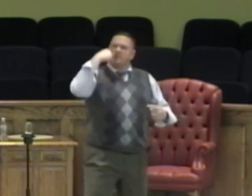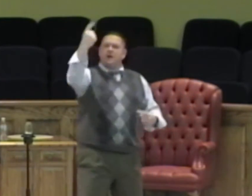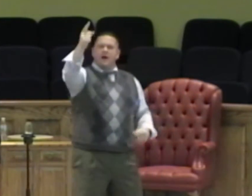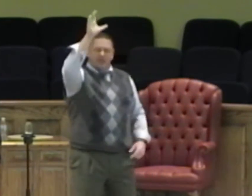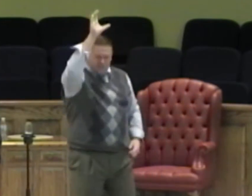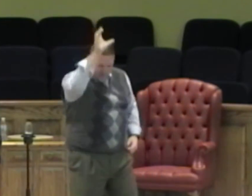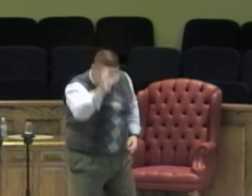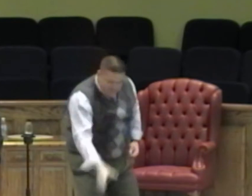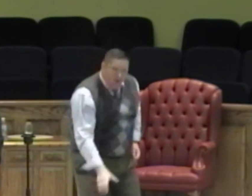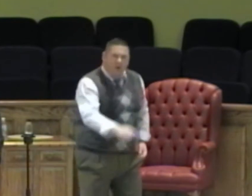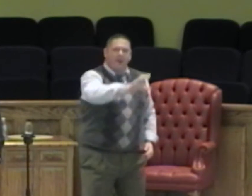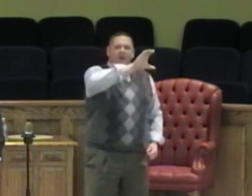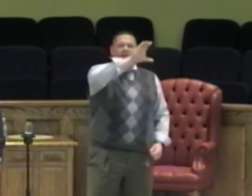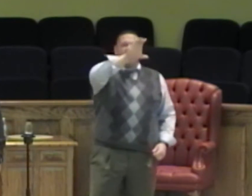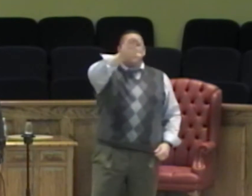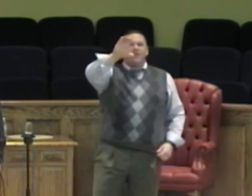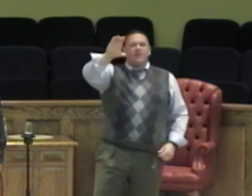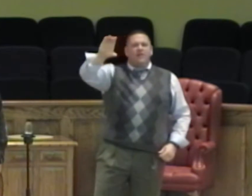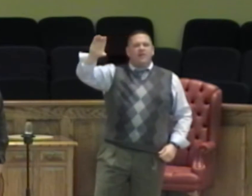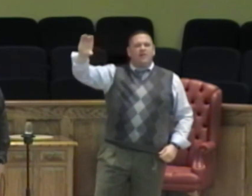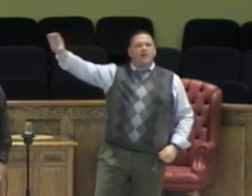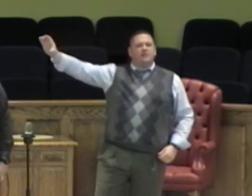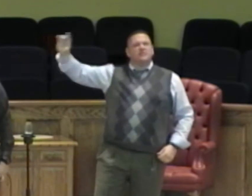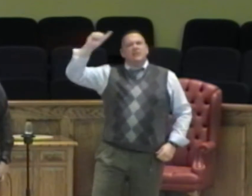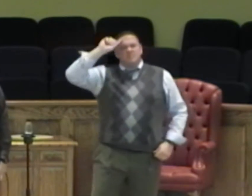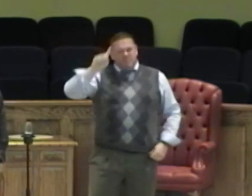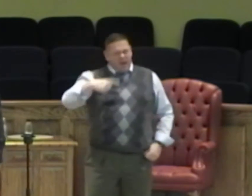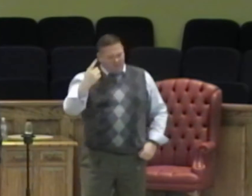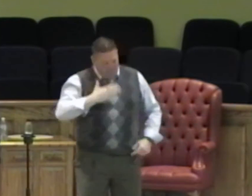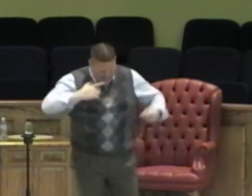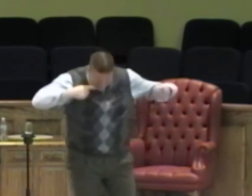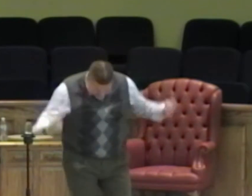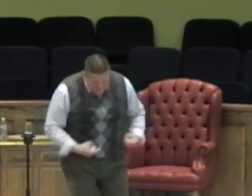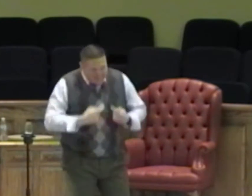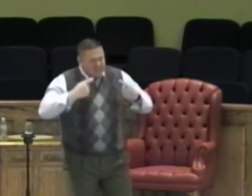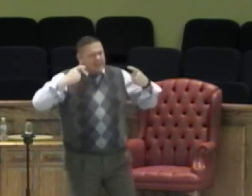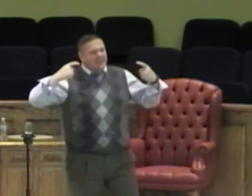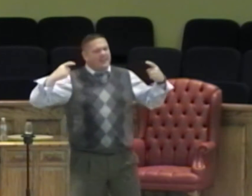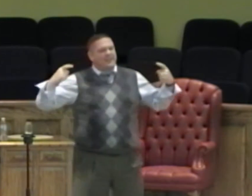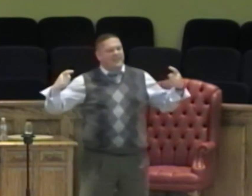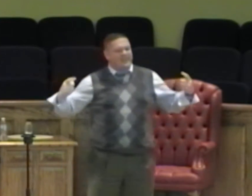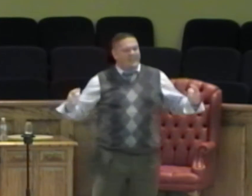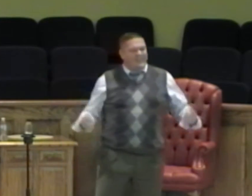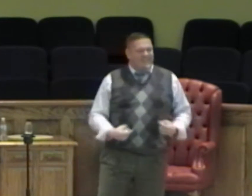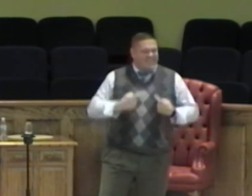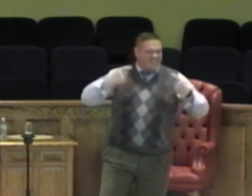It's about the cross It's about my sin